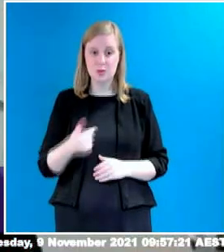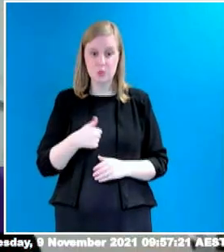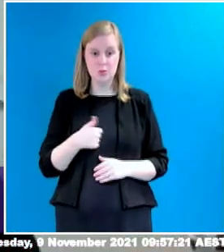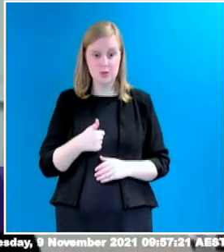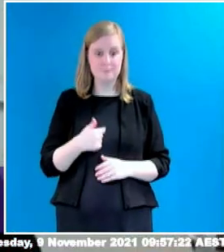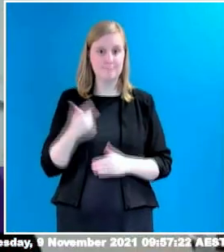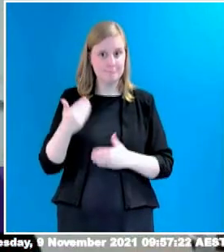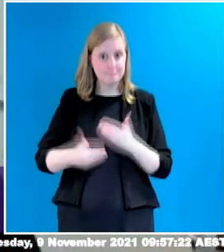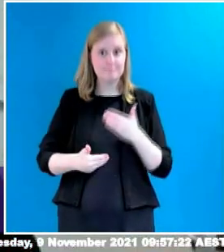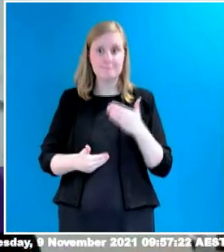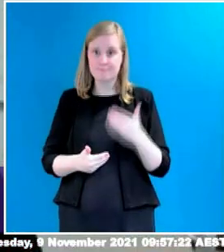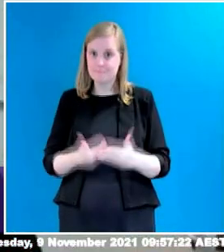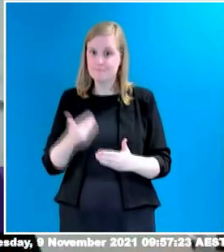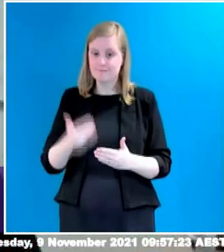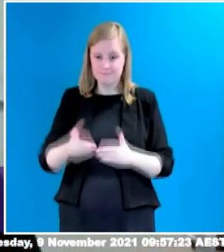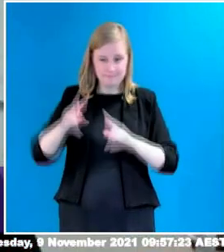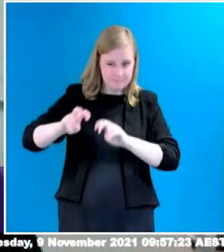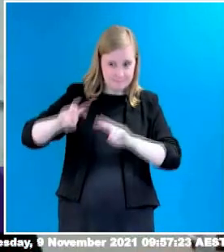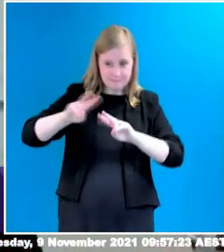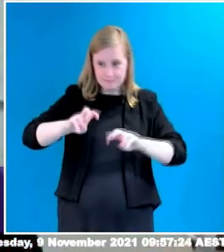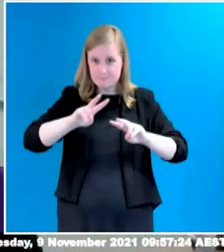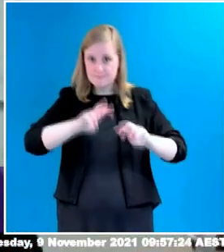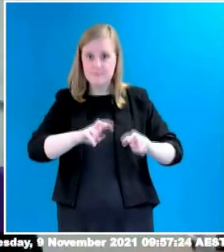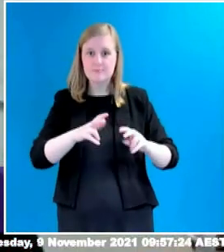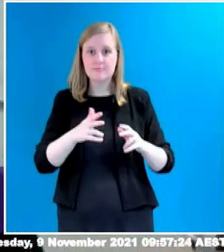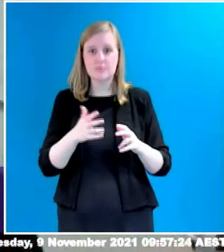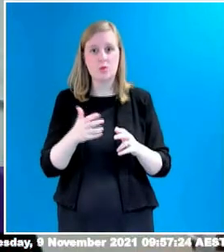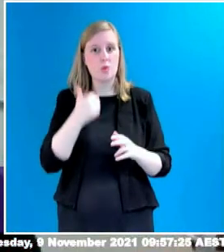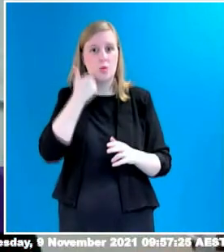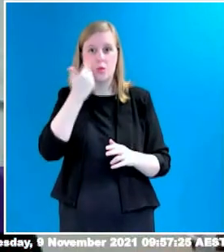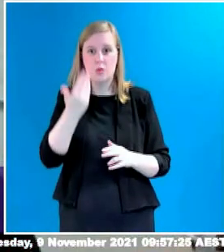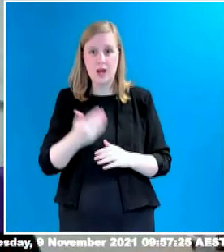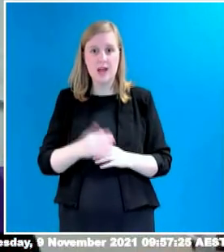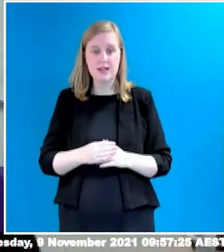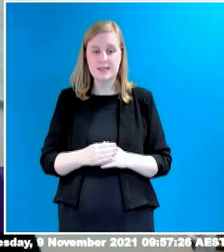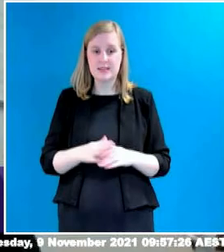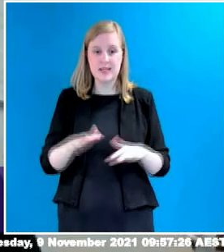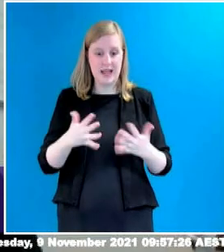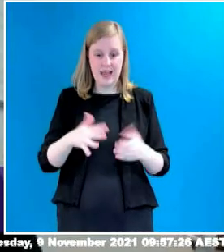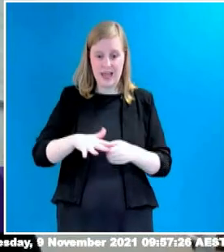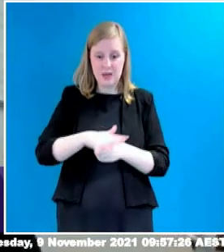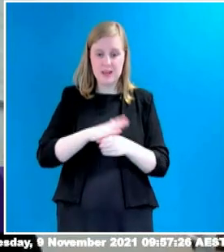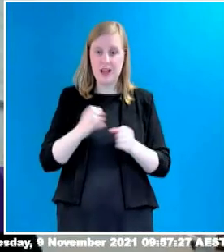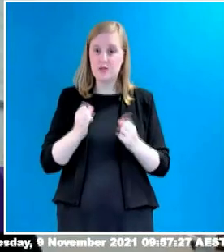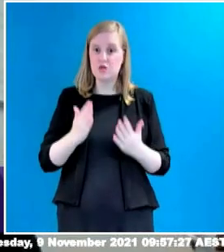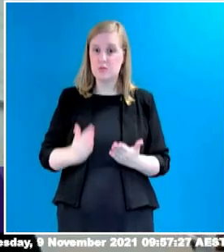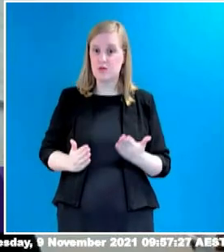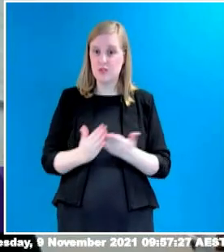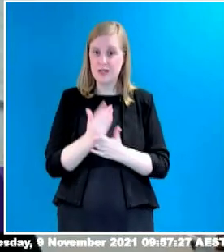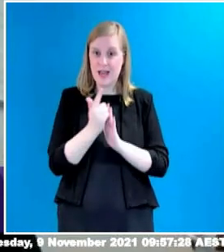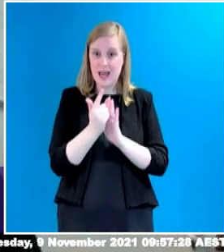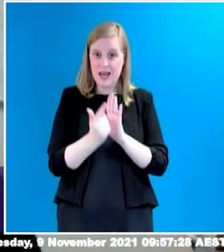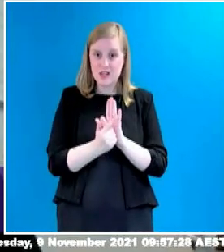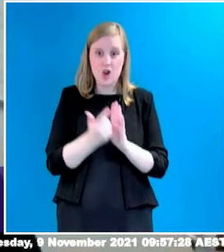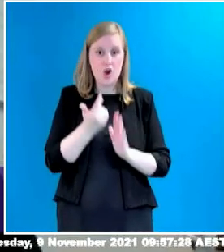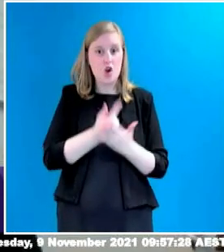have a Human Rights Act. There is a very small number of people who understand the international law,